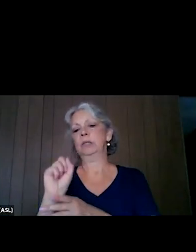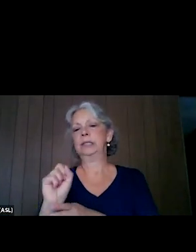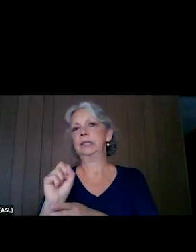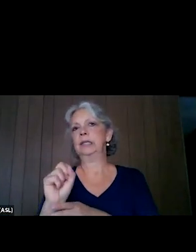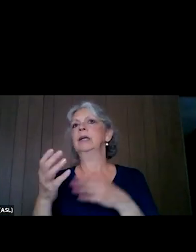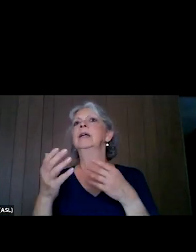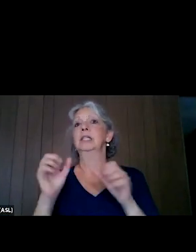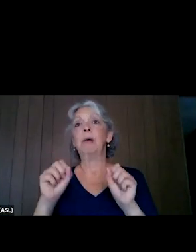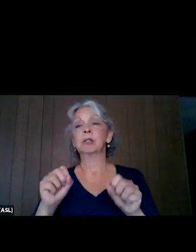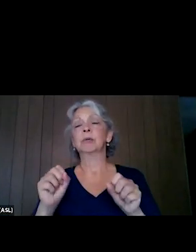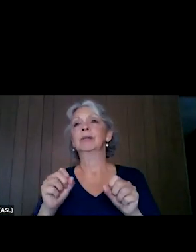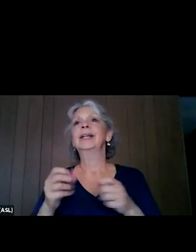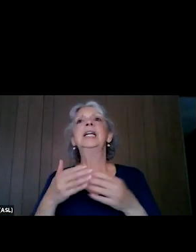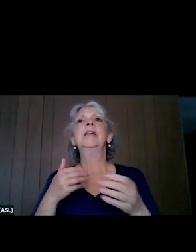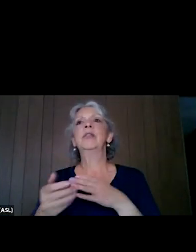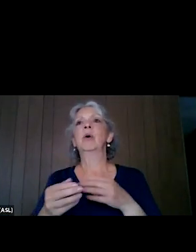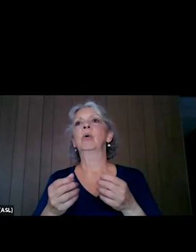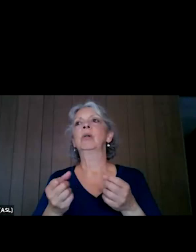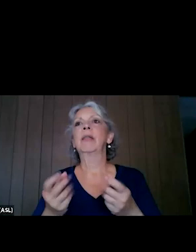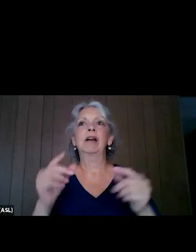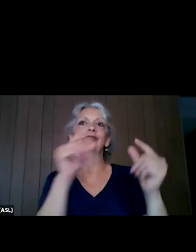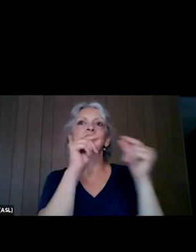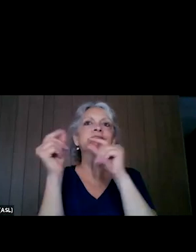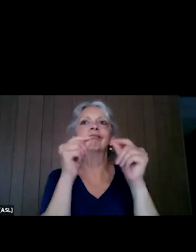and kind of just a lot of fear around these wounds.